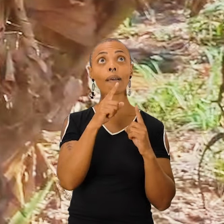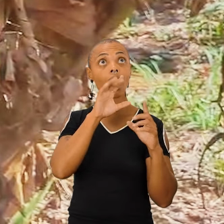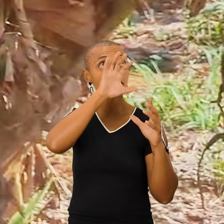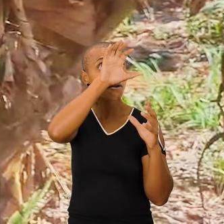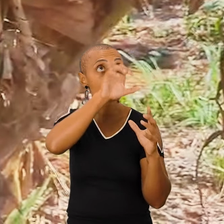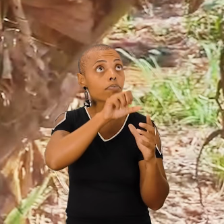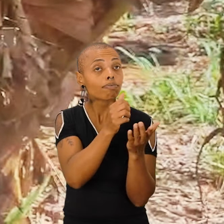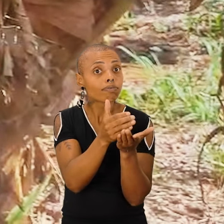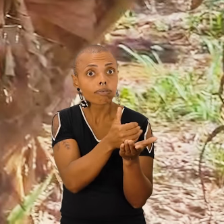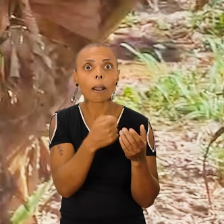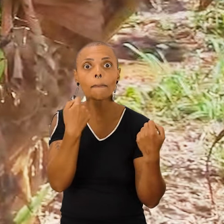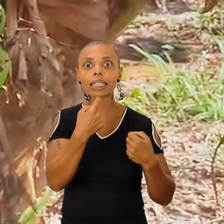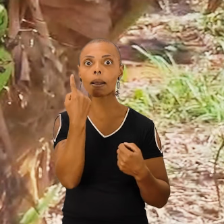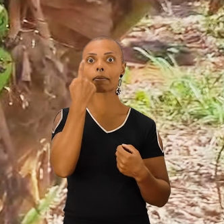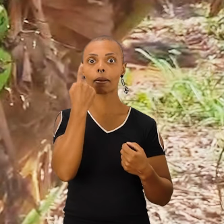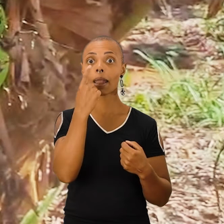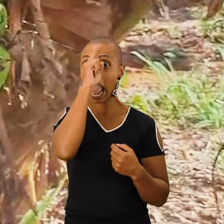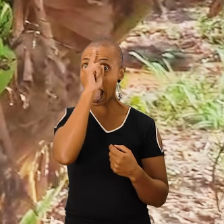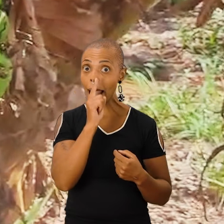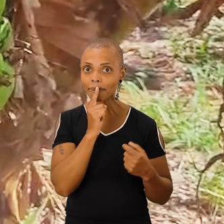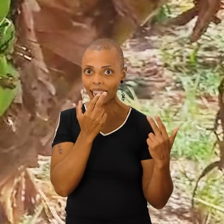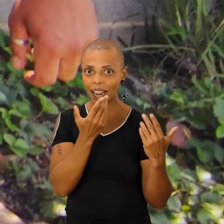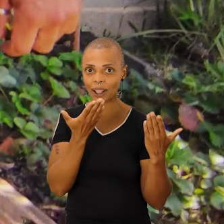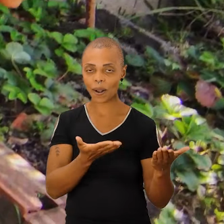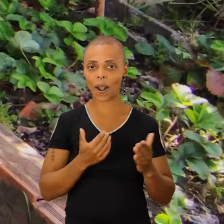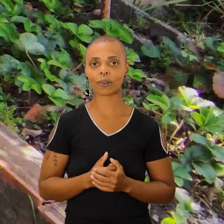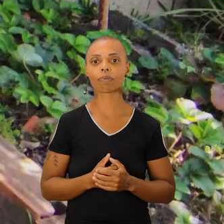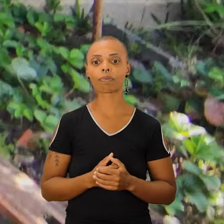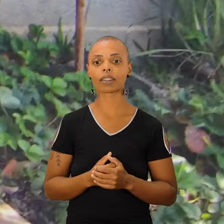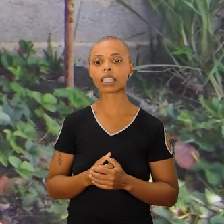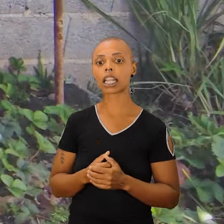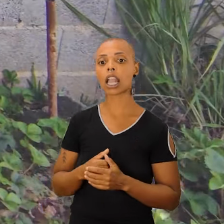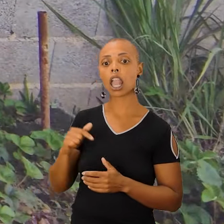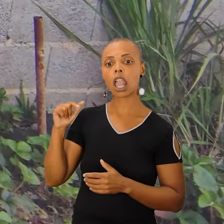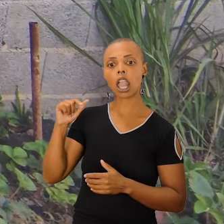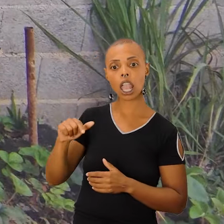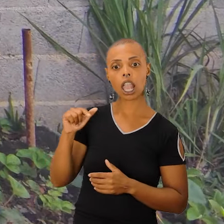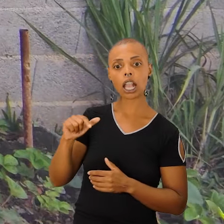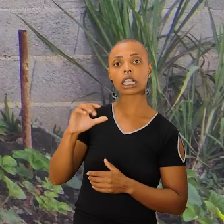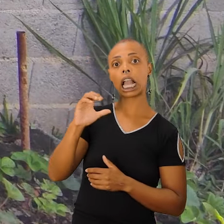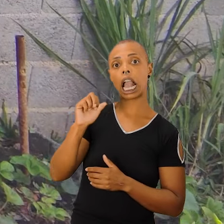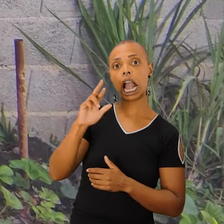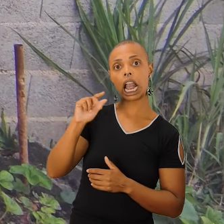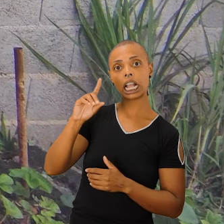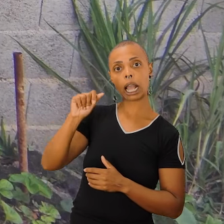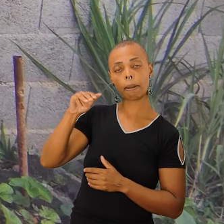And you can only eat it when it is very yellow, like this one. [Man 2] Guys, this is the June plum.